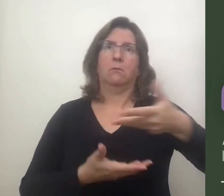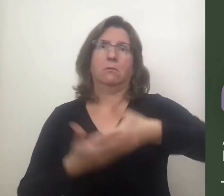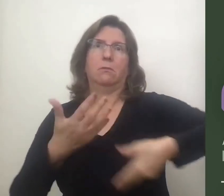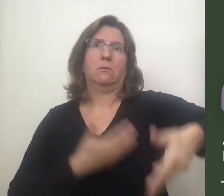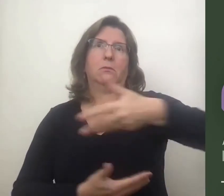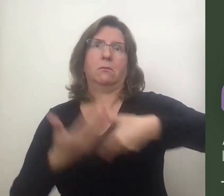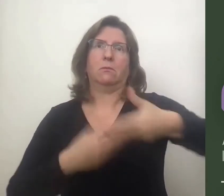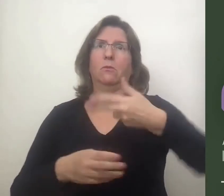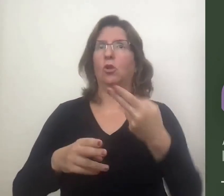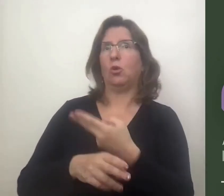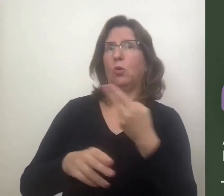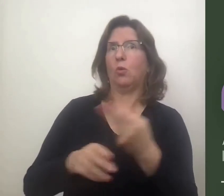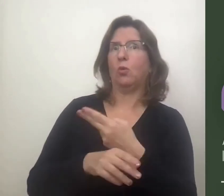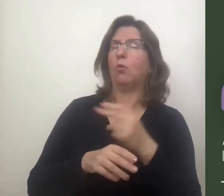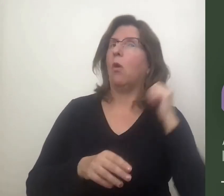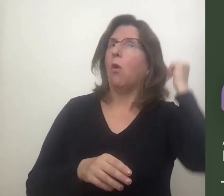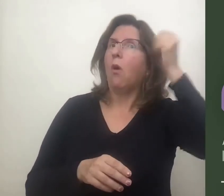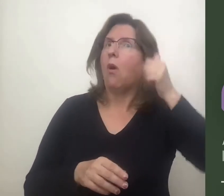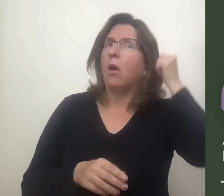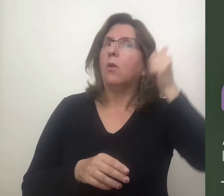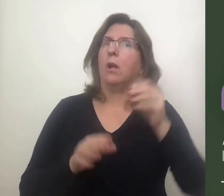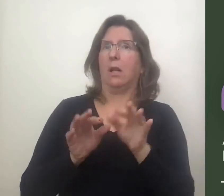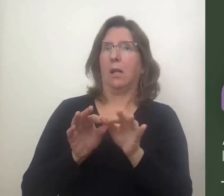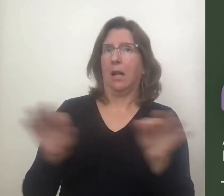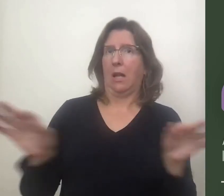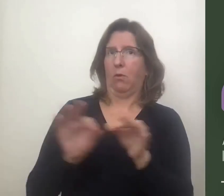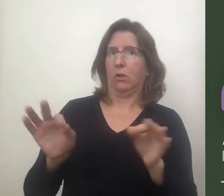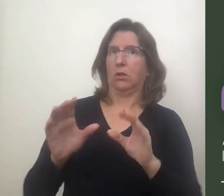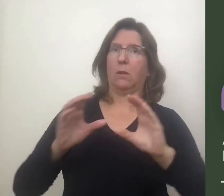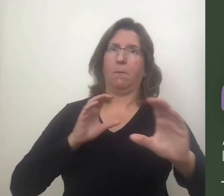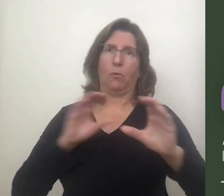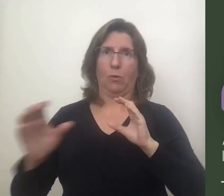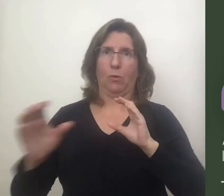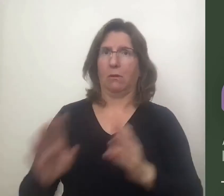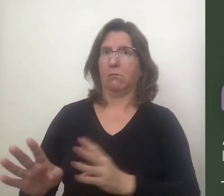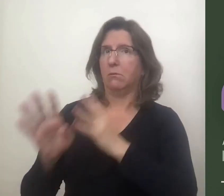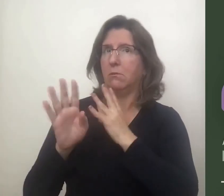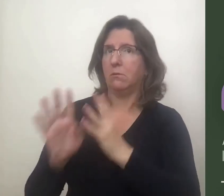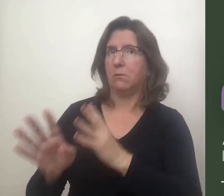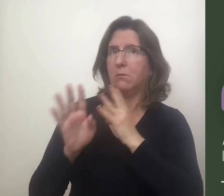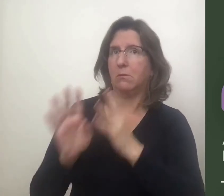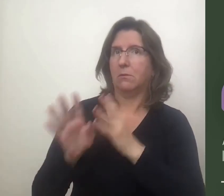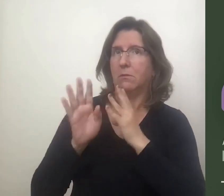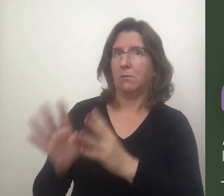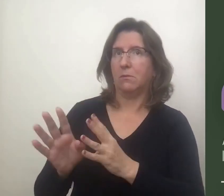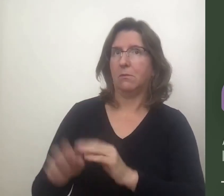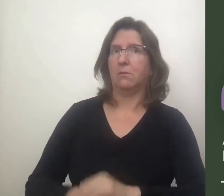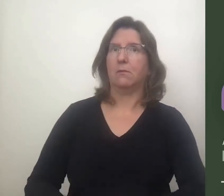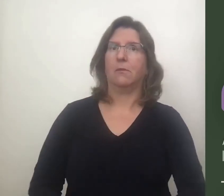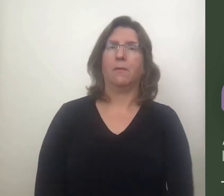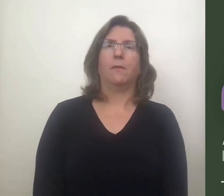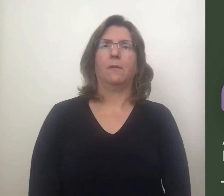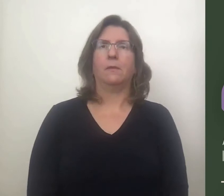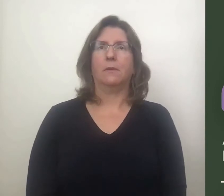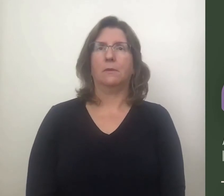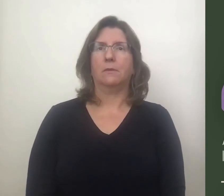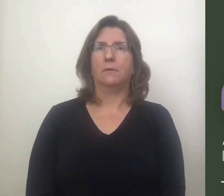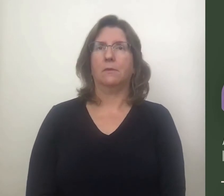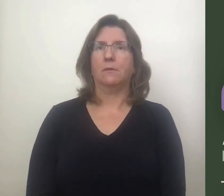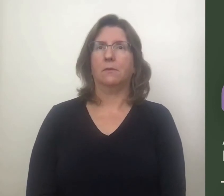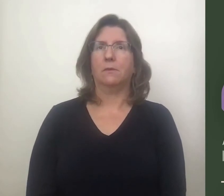Societies’ communication centres around the use of auditory, spoken languages.